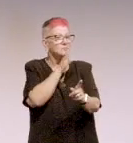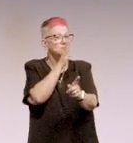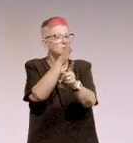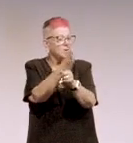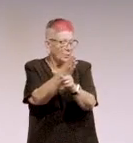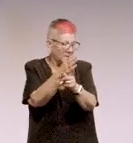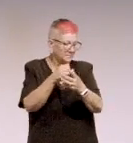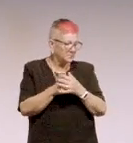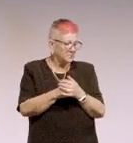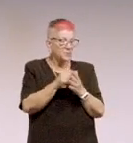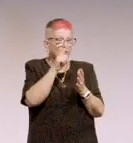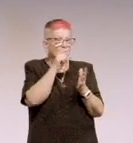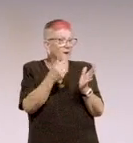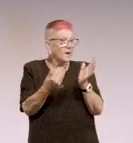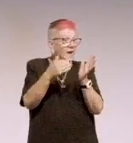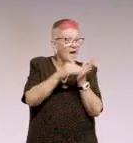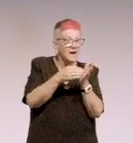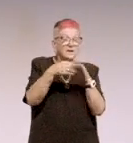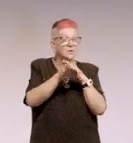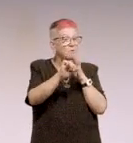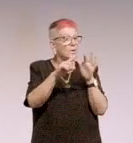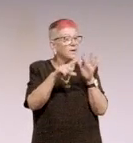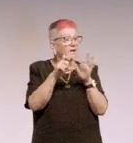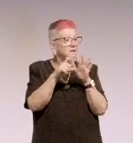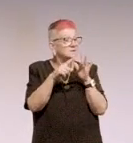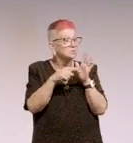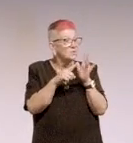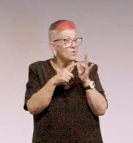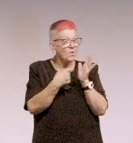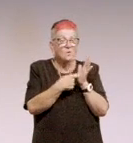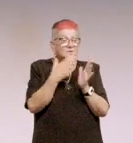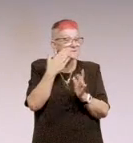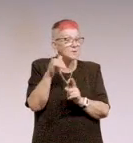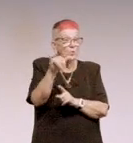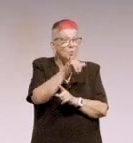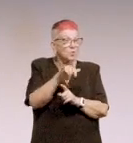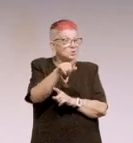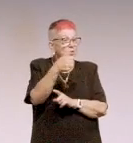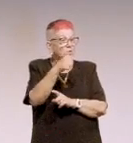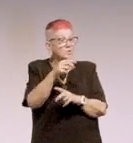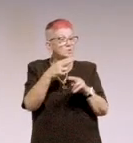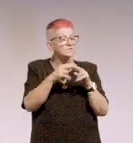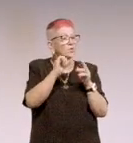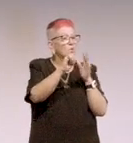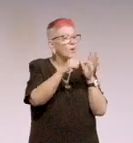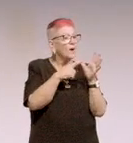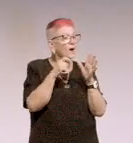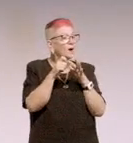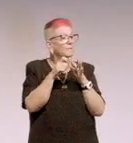You can add in your editor, so no matter what editor you are using for the application, all the editors provide accessibility